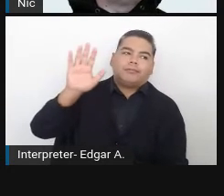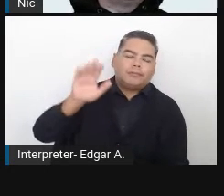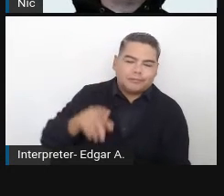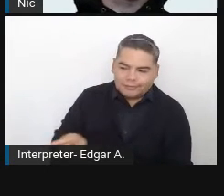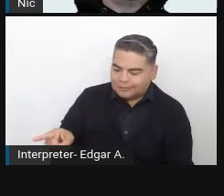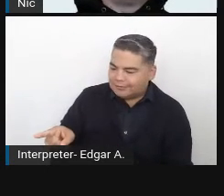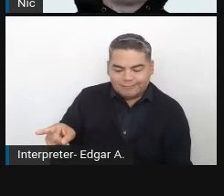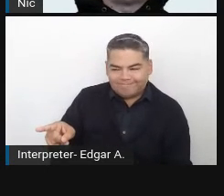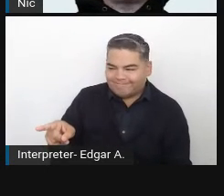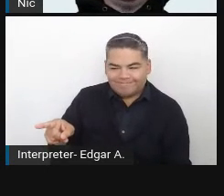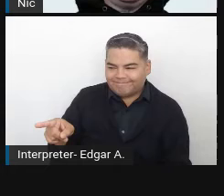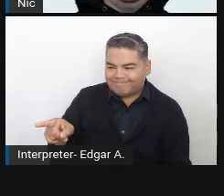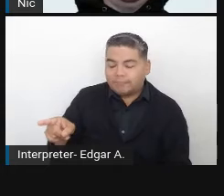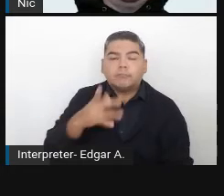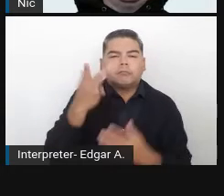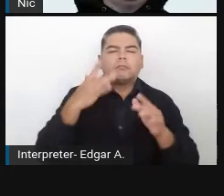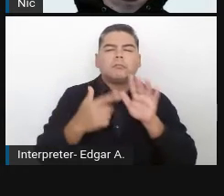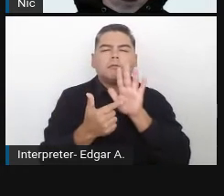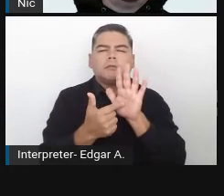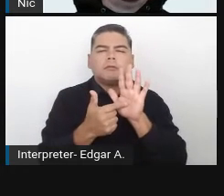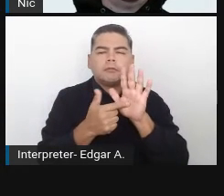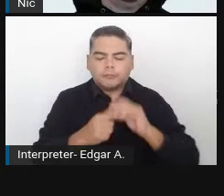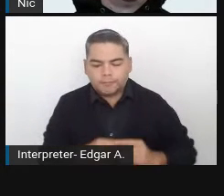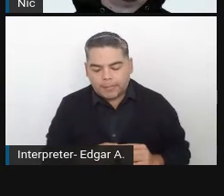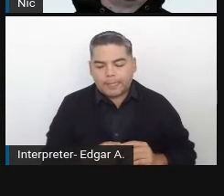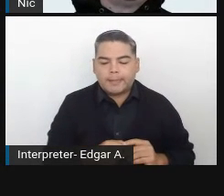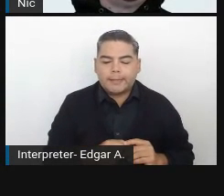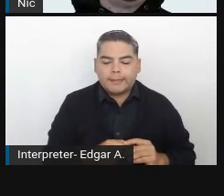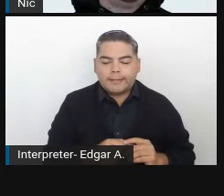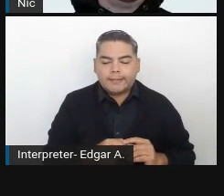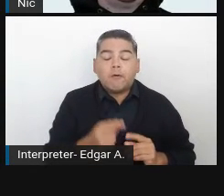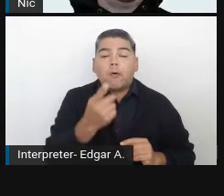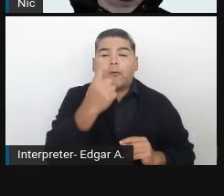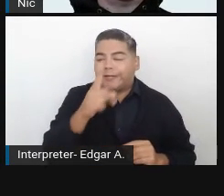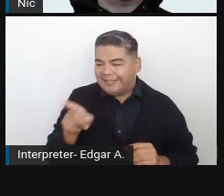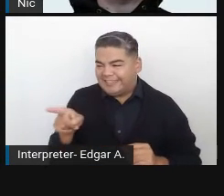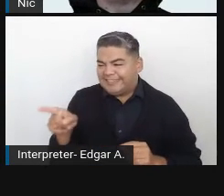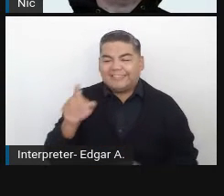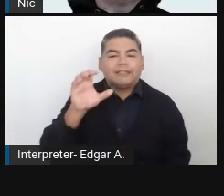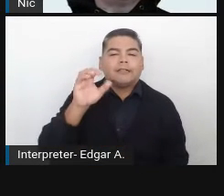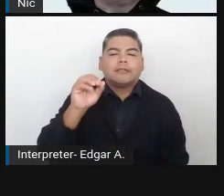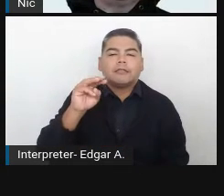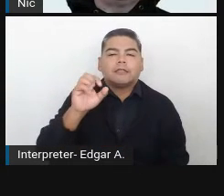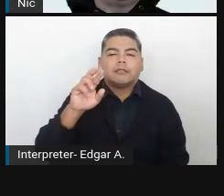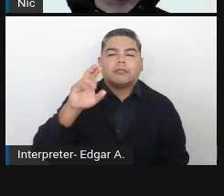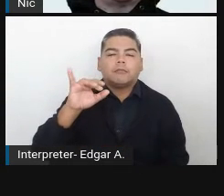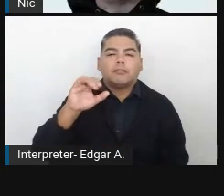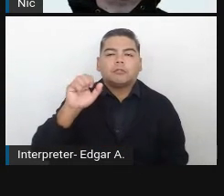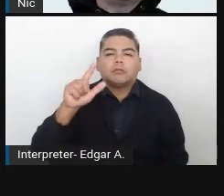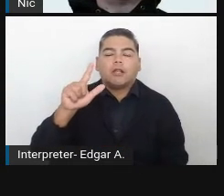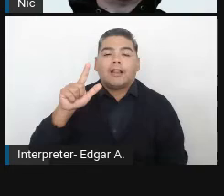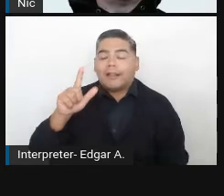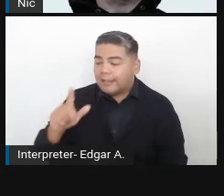For example, one of them quoted me a cost of nearly $50,000